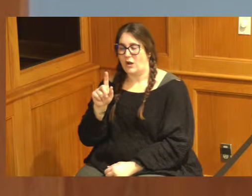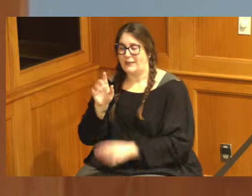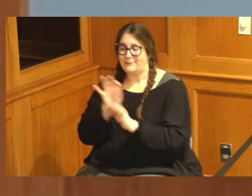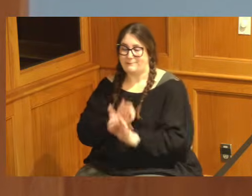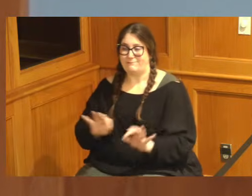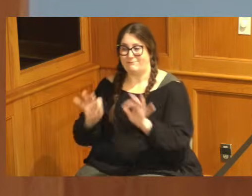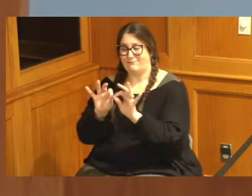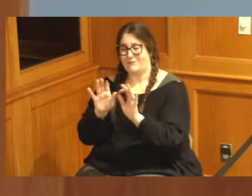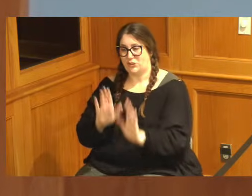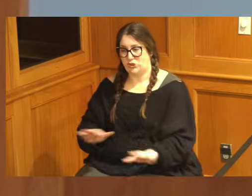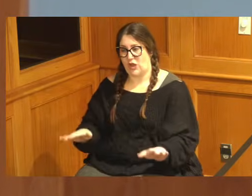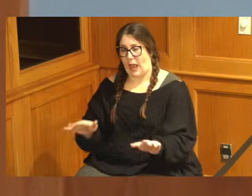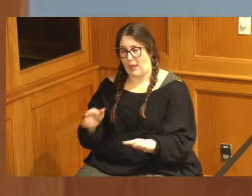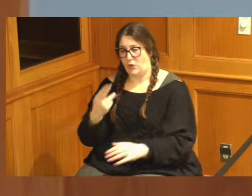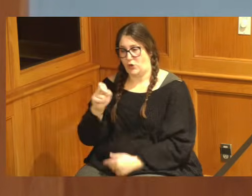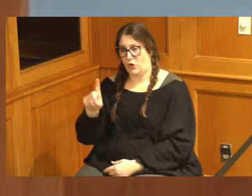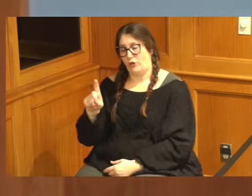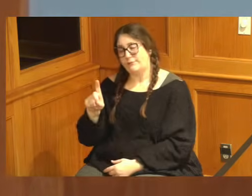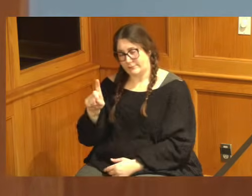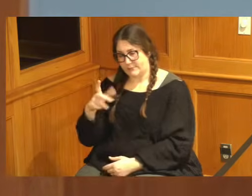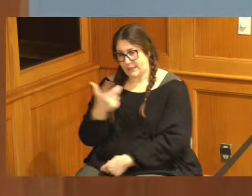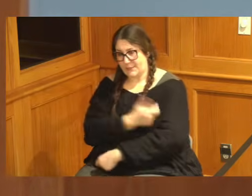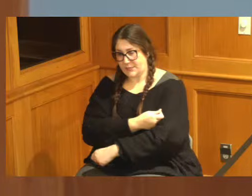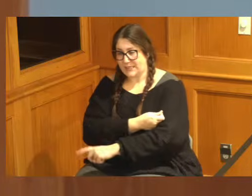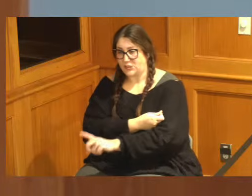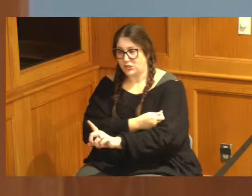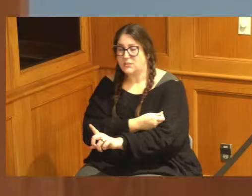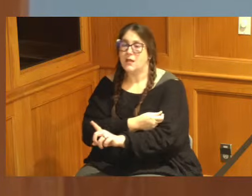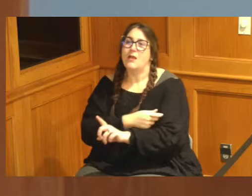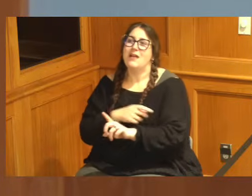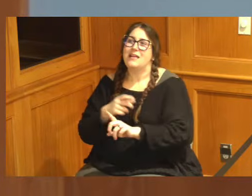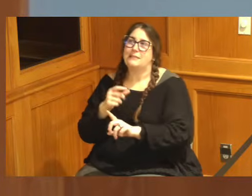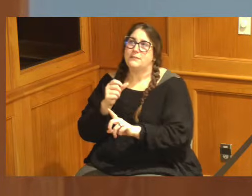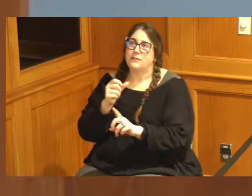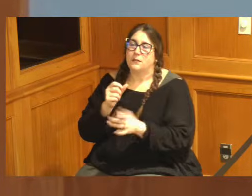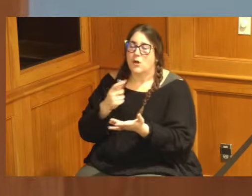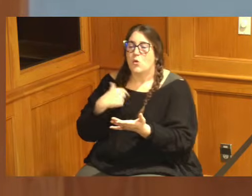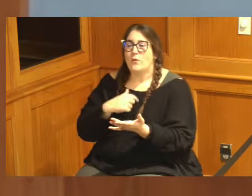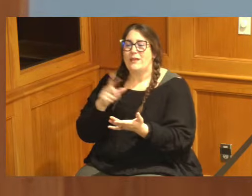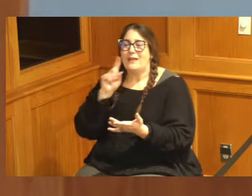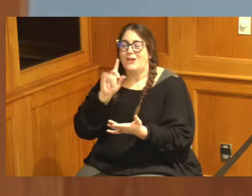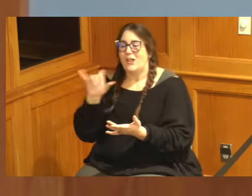is not great news particularly when you hear occasionally measles for example spreading in